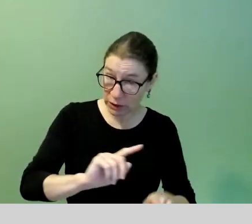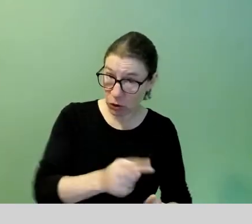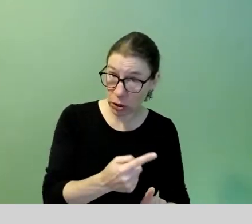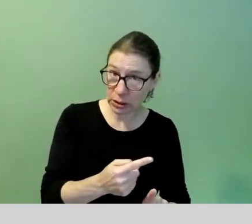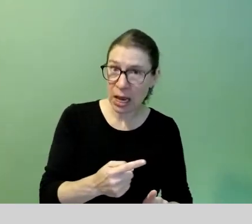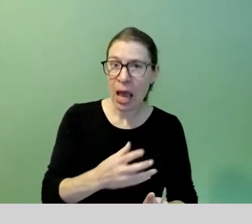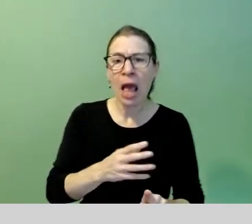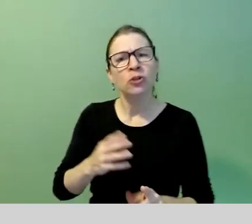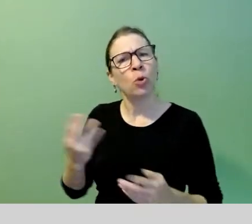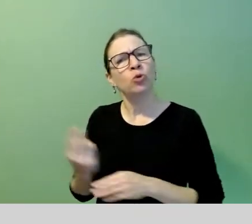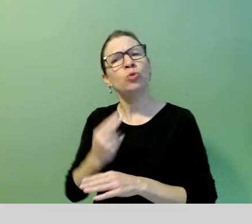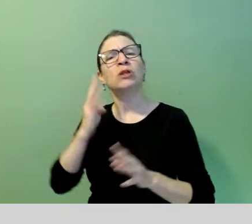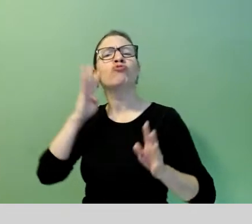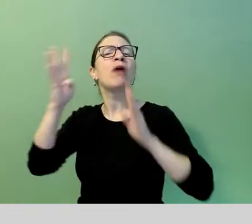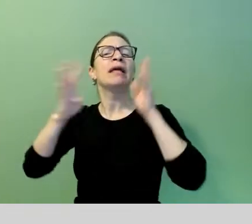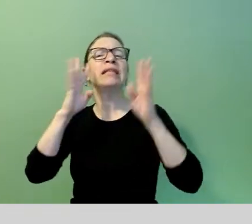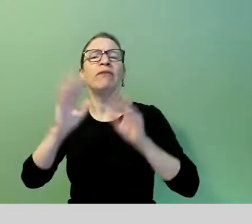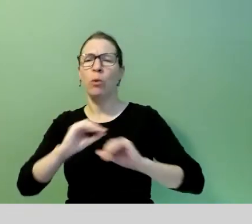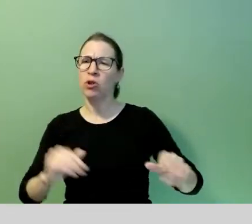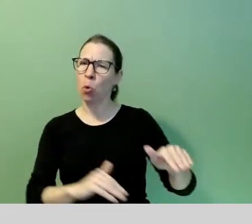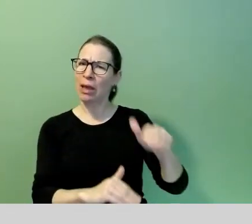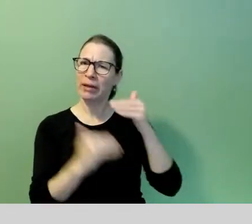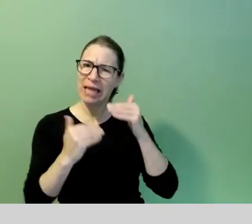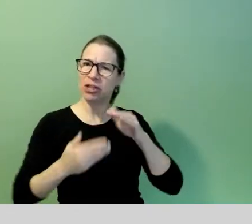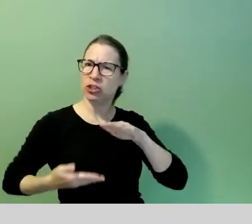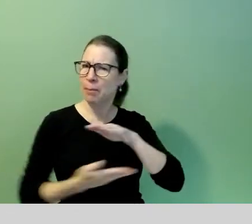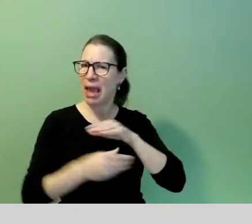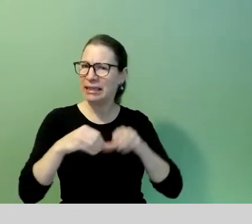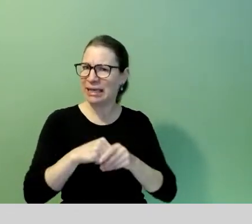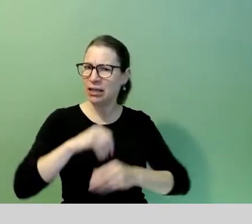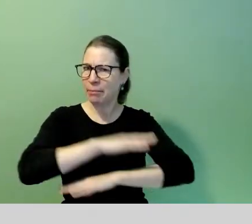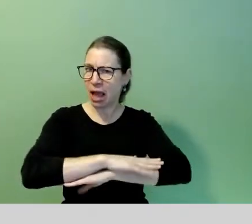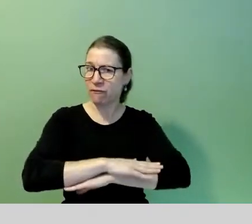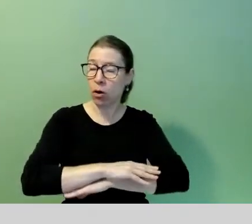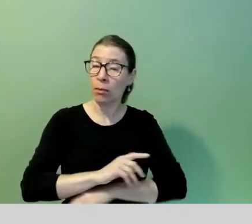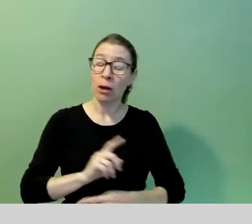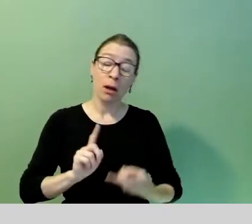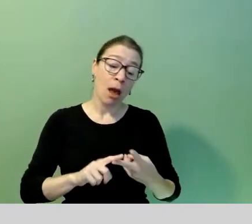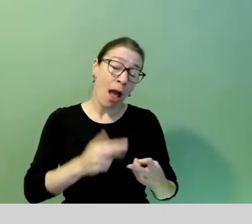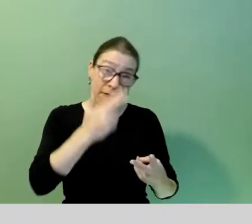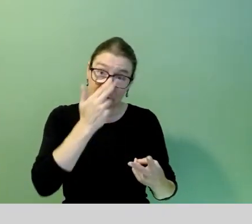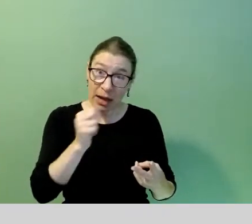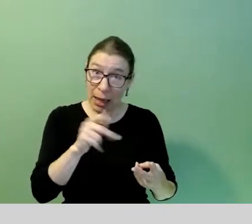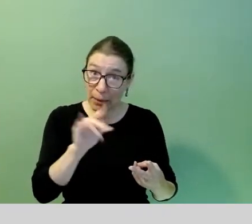without limitations baked into the platform, a genuinely funny PI and a strong focus on inclusion.